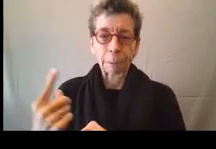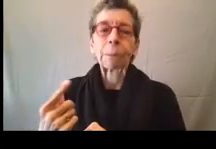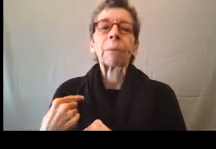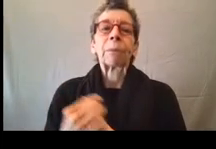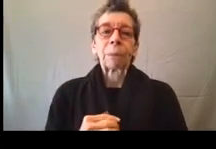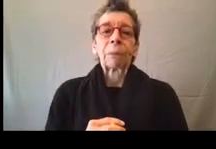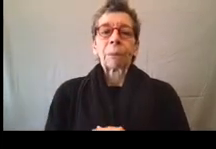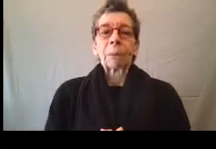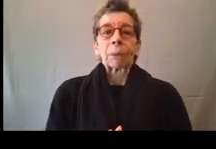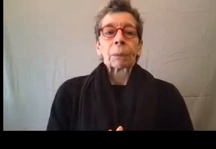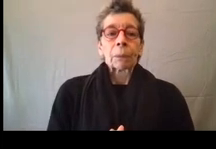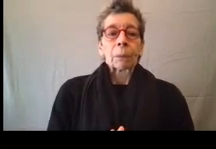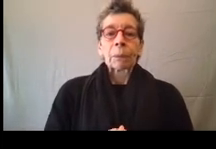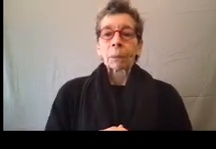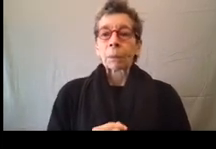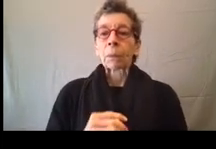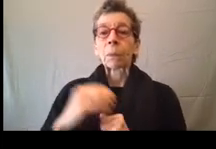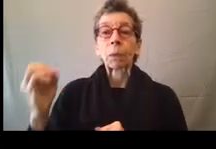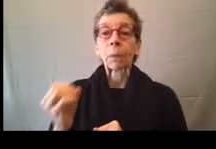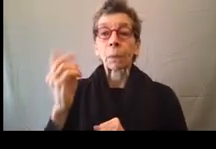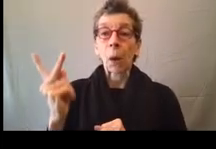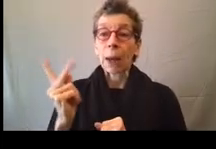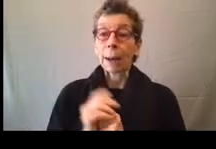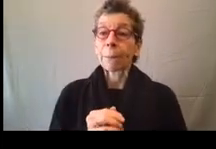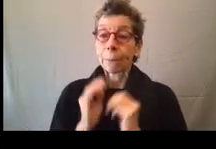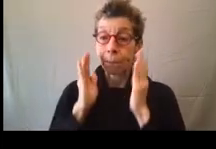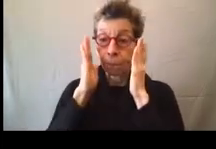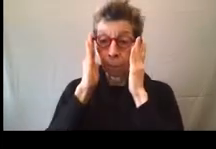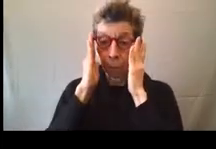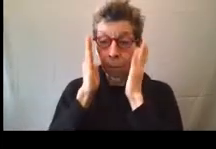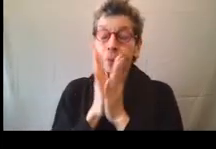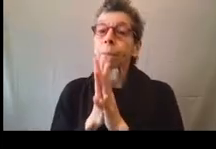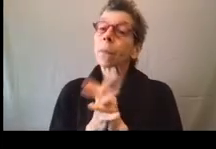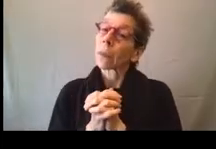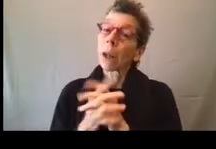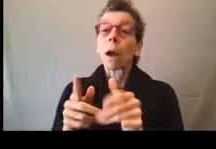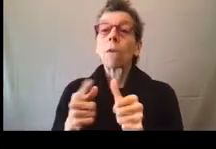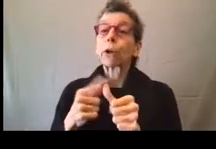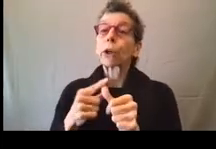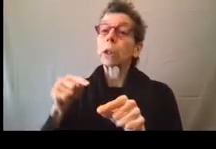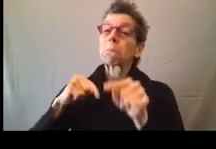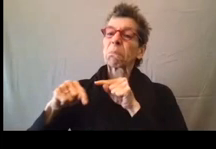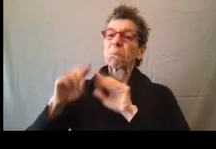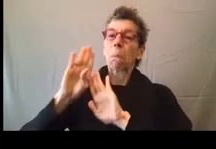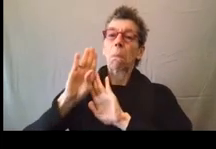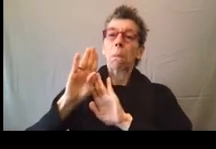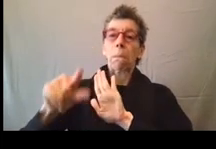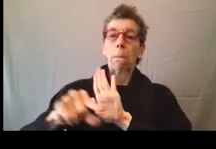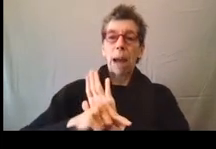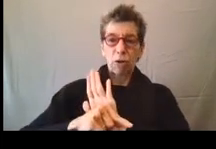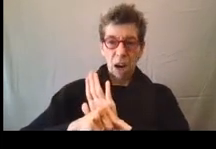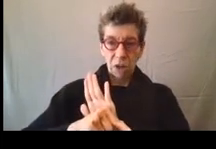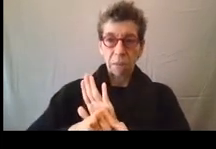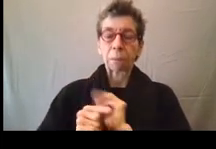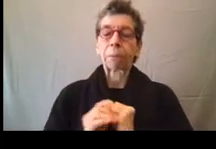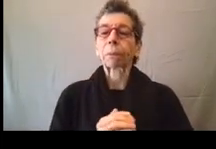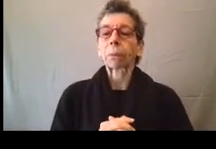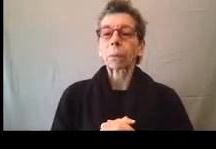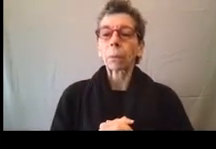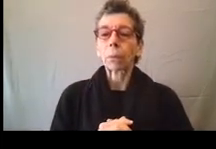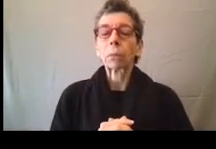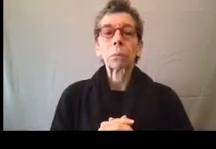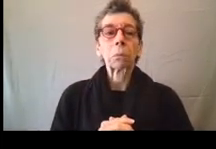Okay. So, a little background on this topic as we begin. We all know, and we heard from